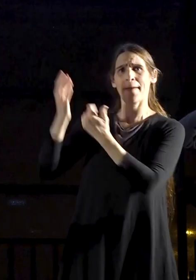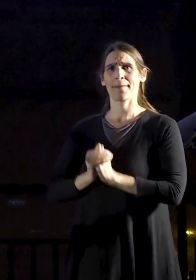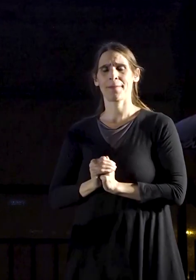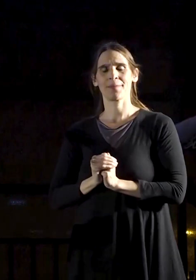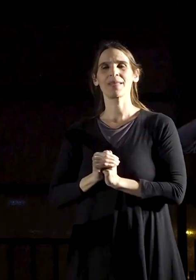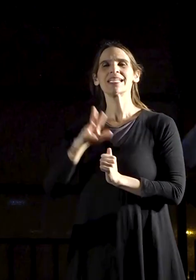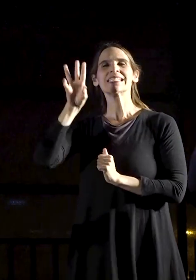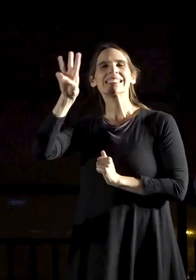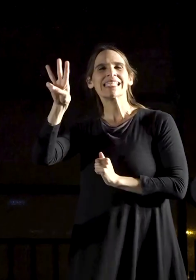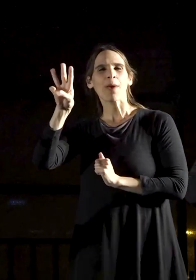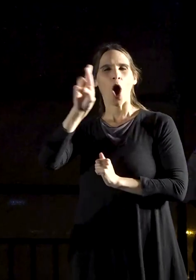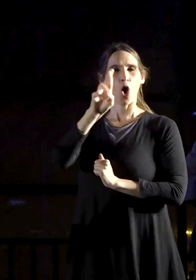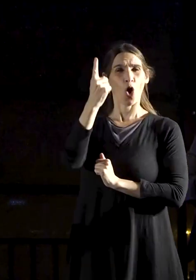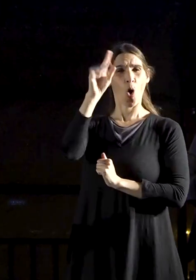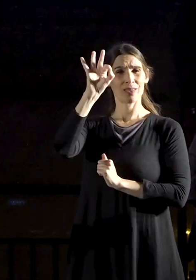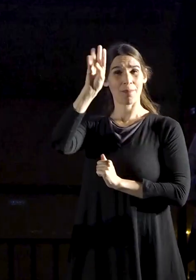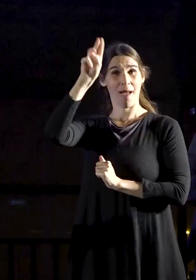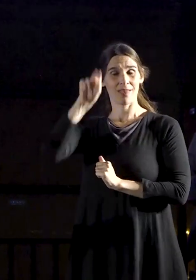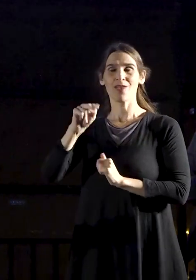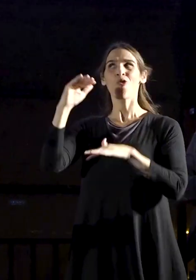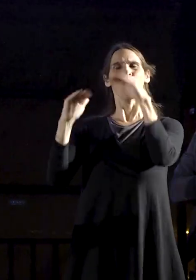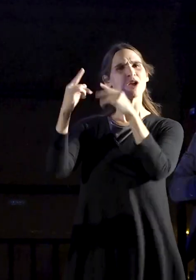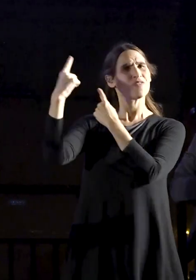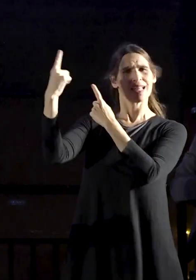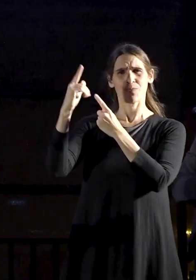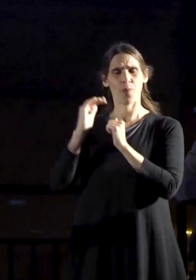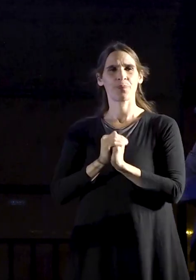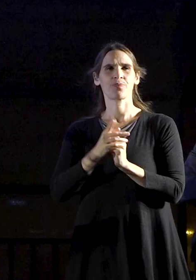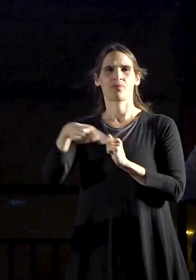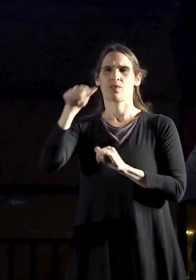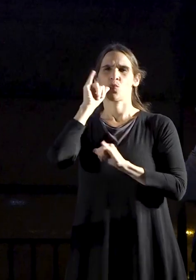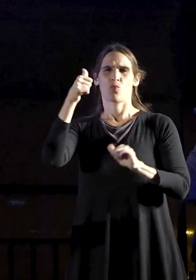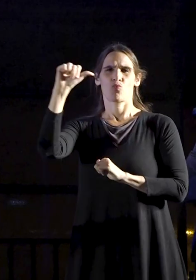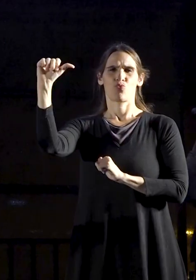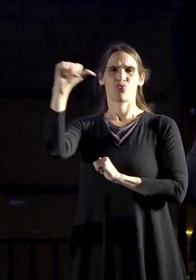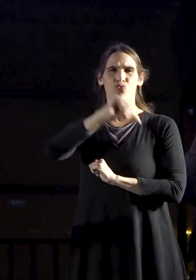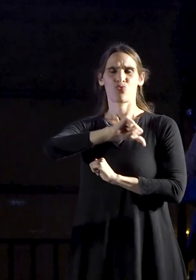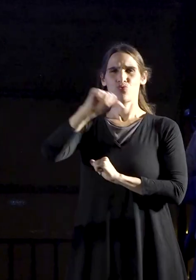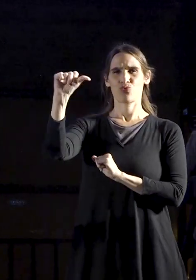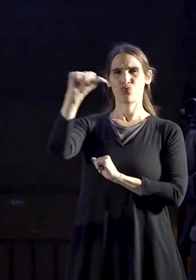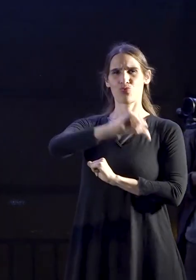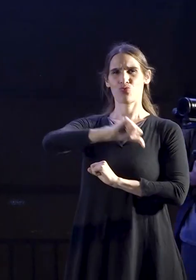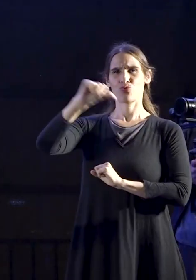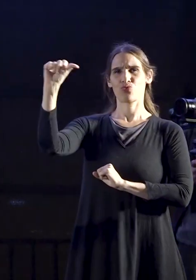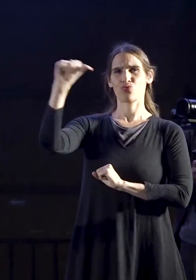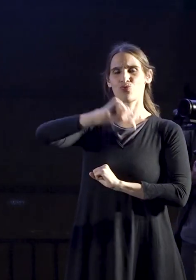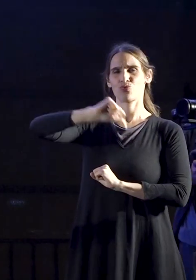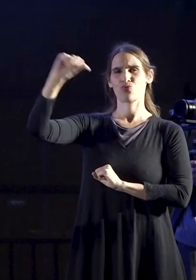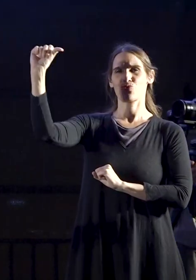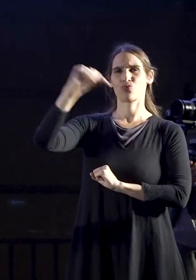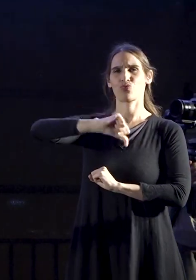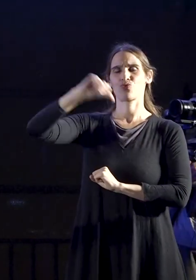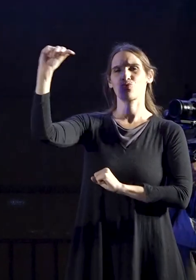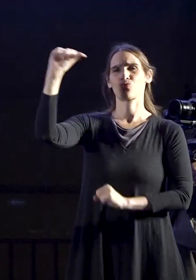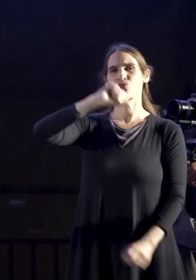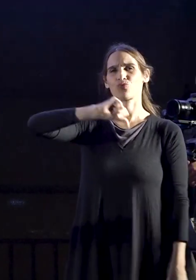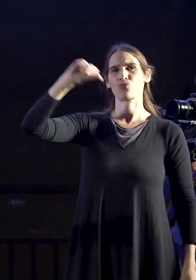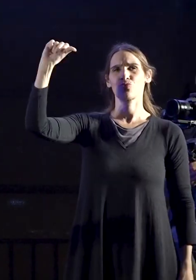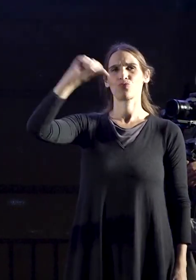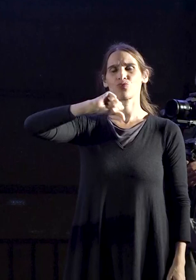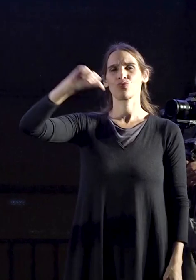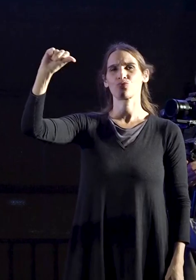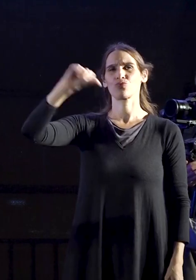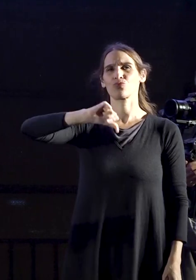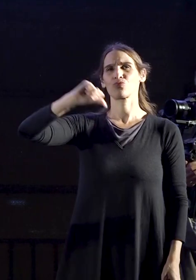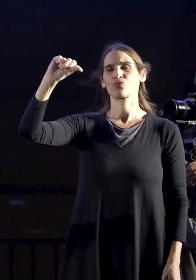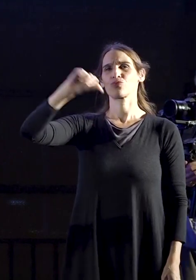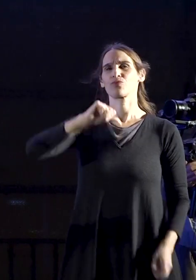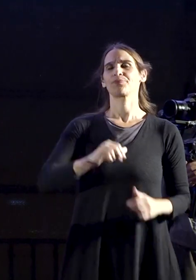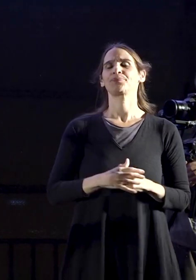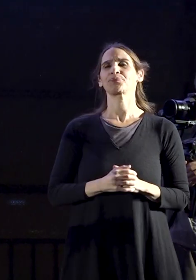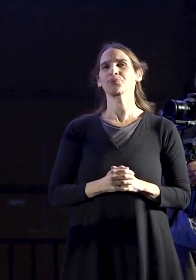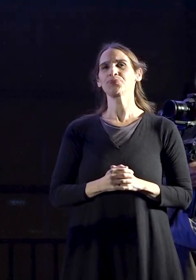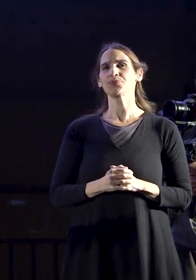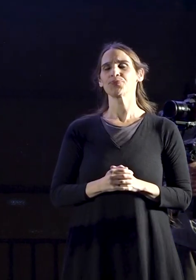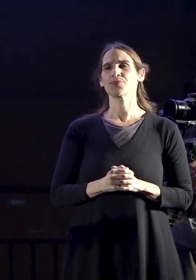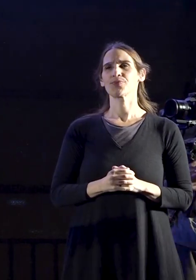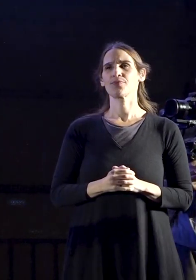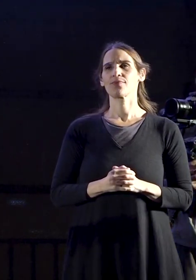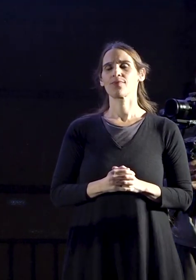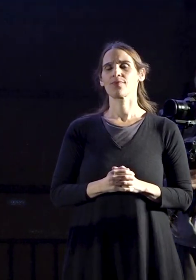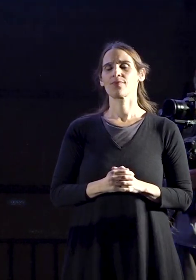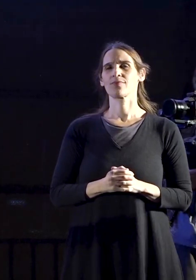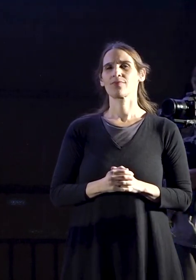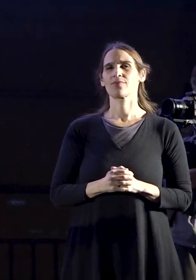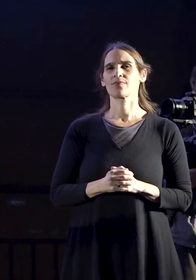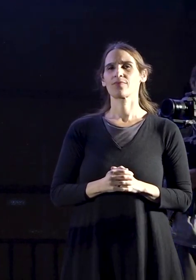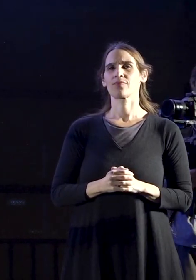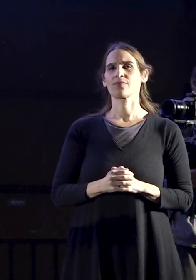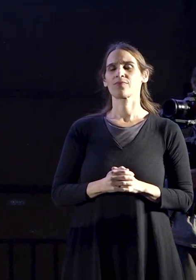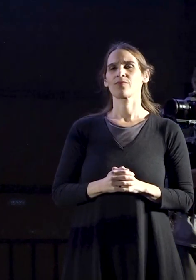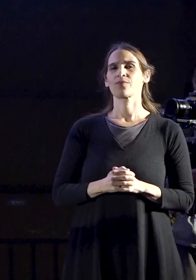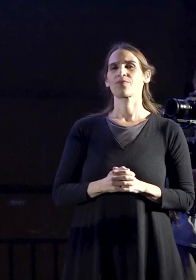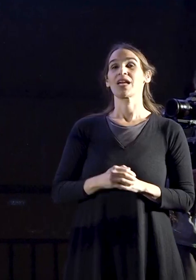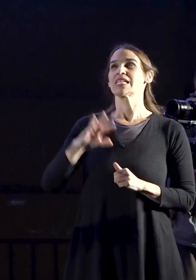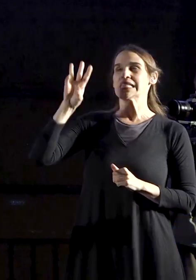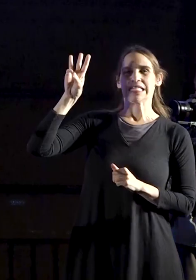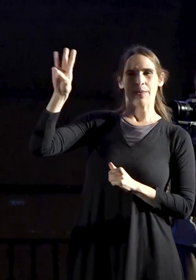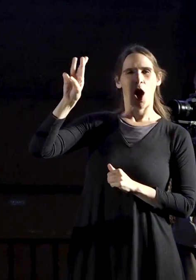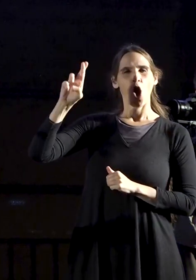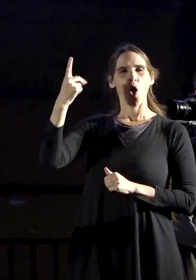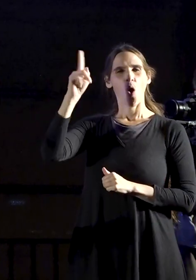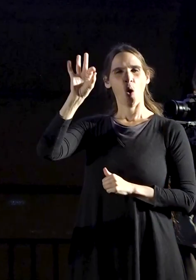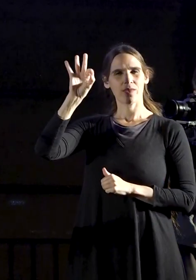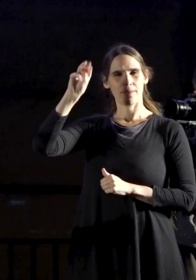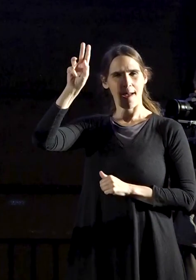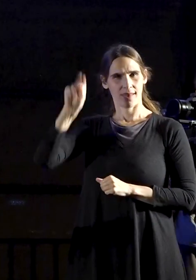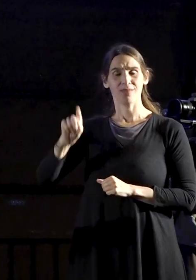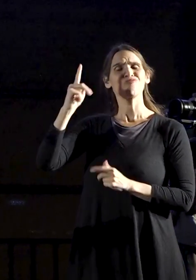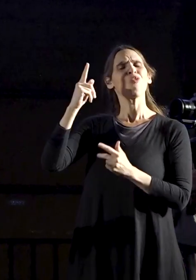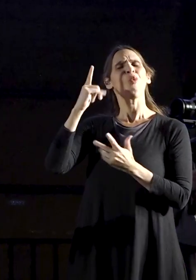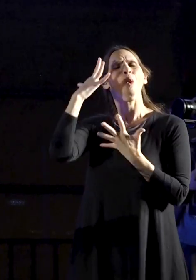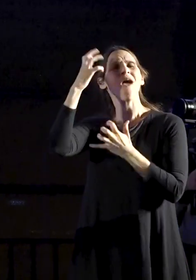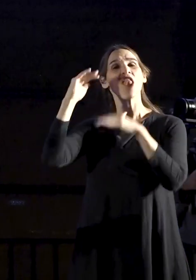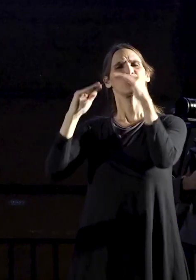Simcha Rothman likes to compare himself to King Solomon,